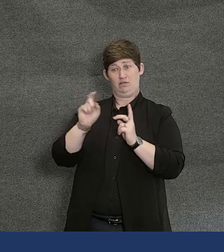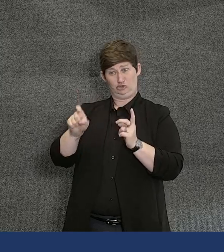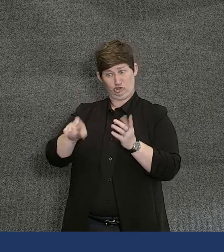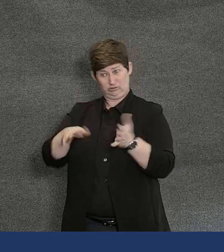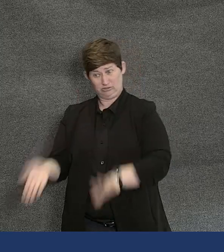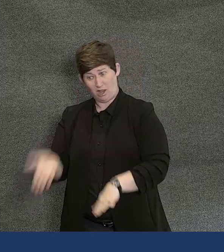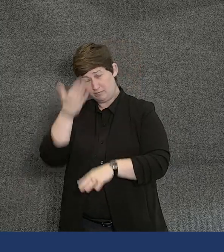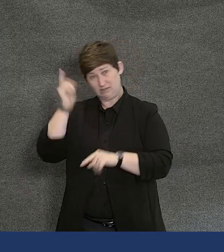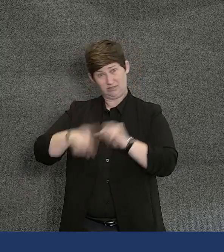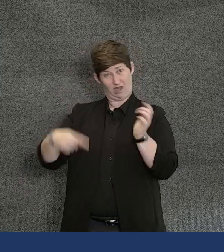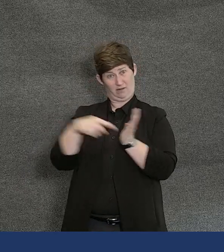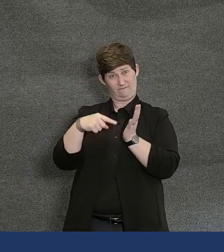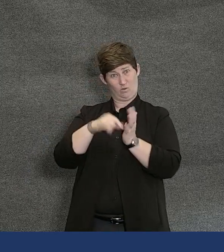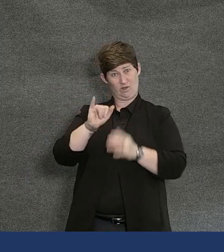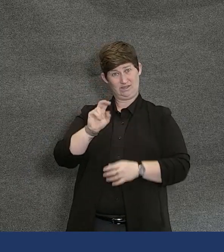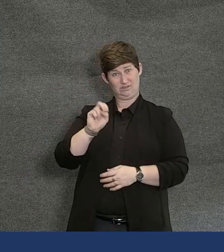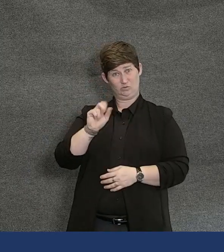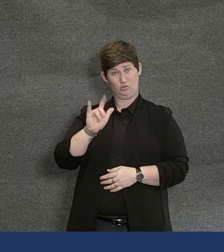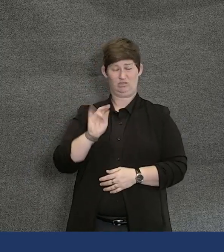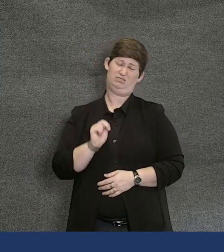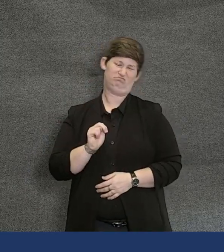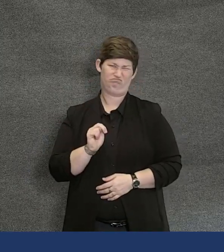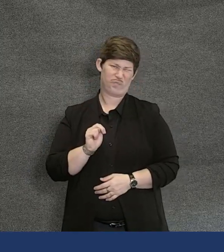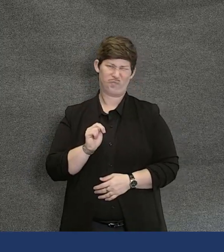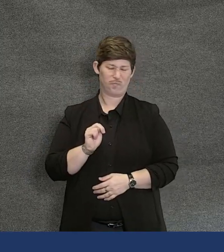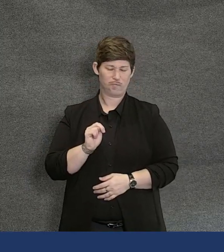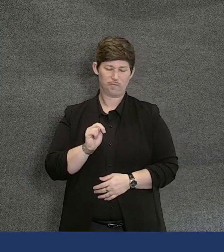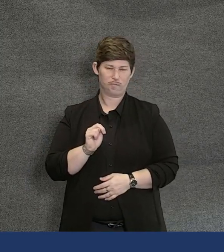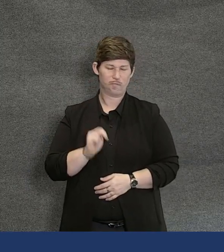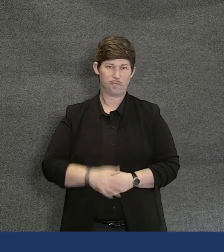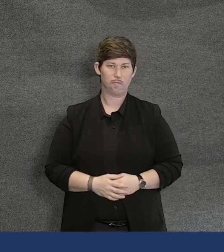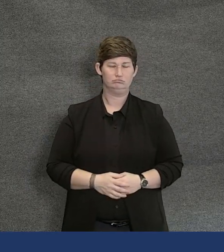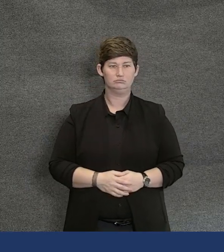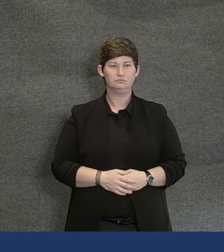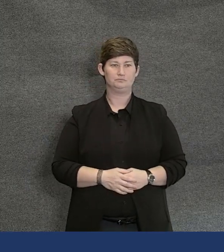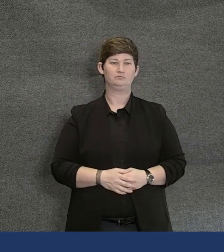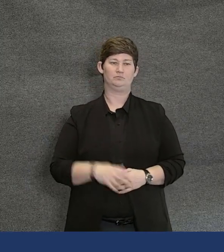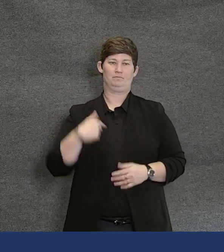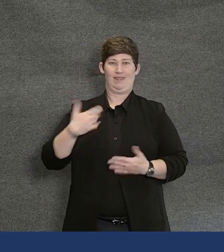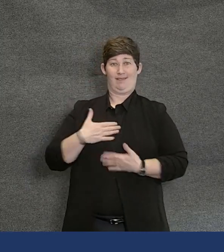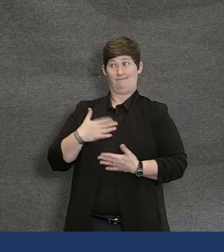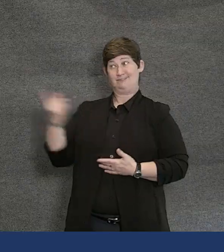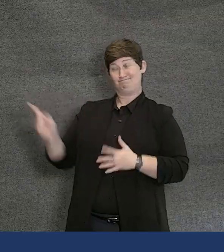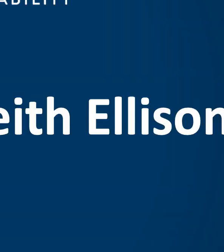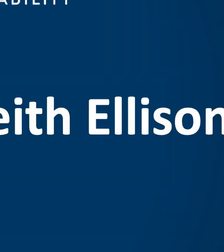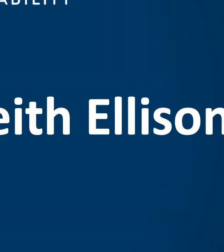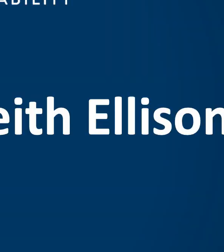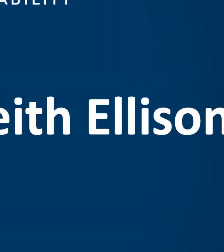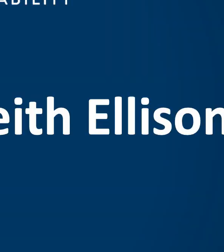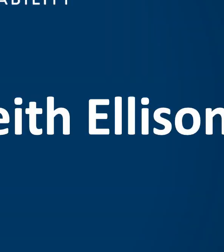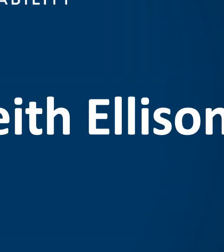I'm excited to hear what he wants to share with everybody today. So I'll welcome him up.